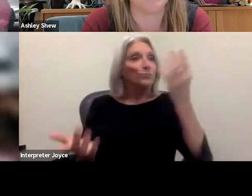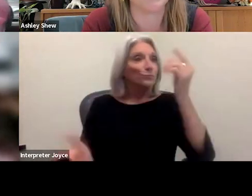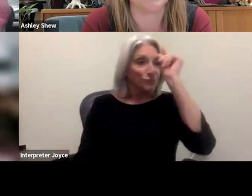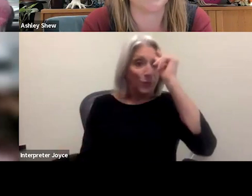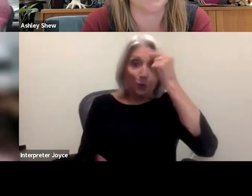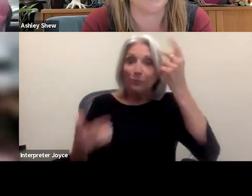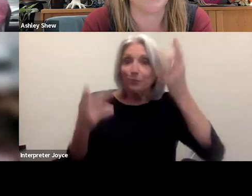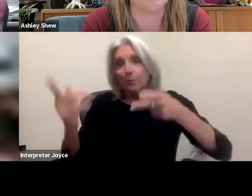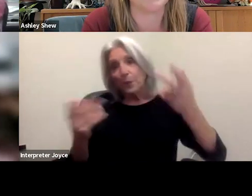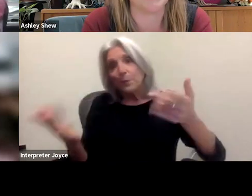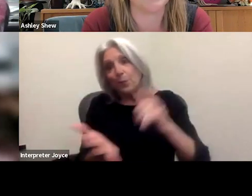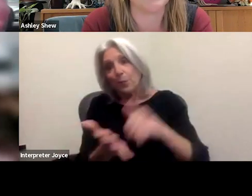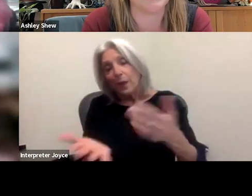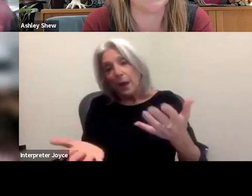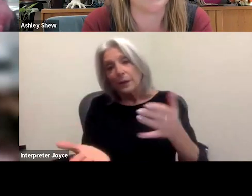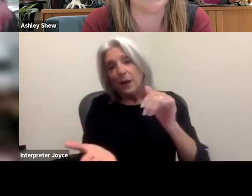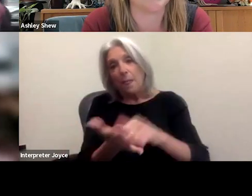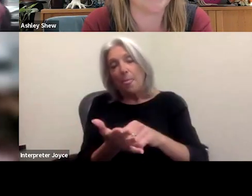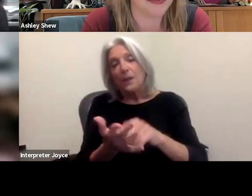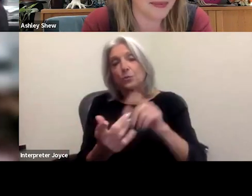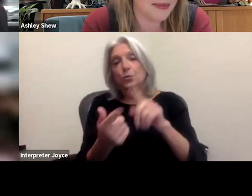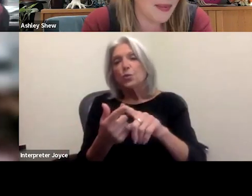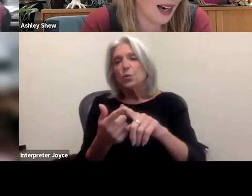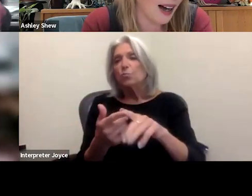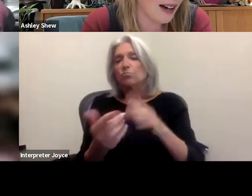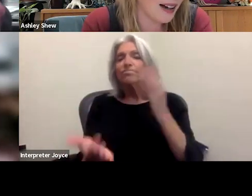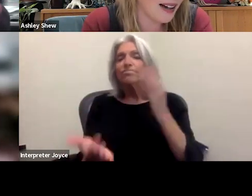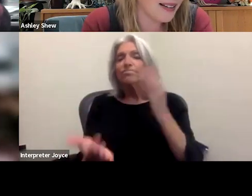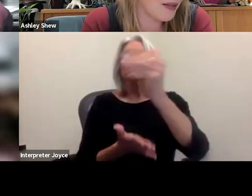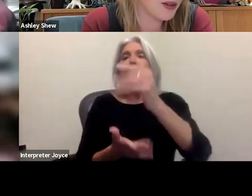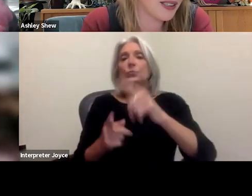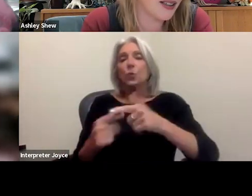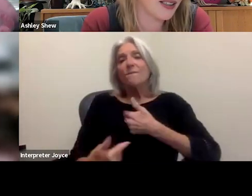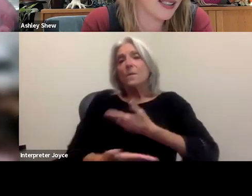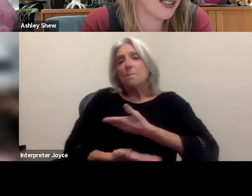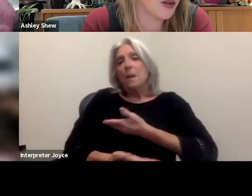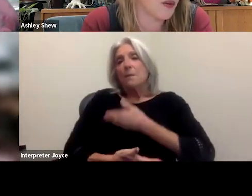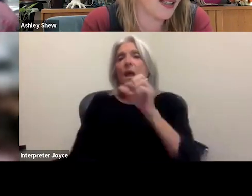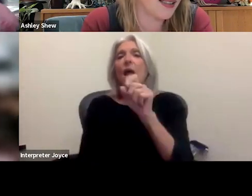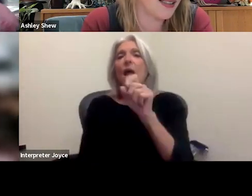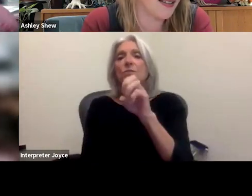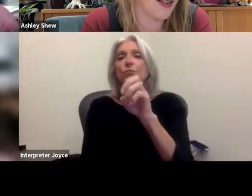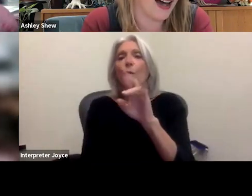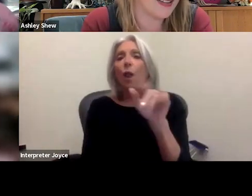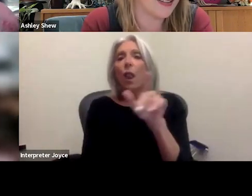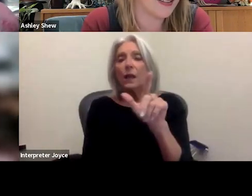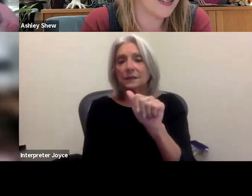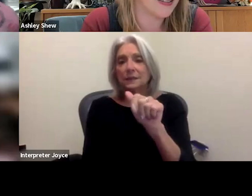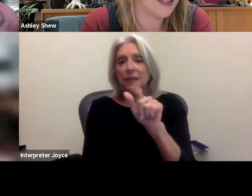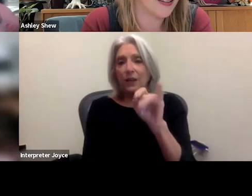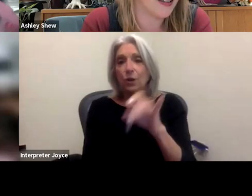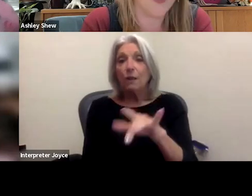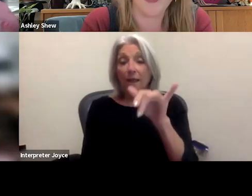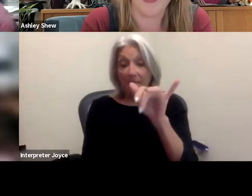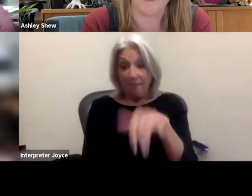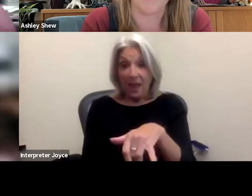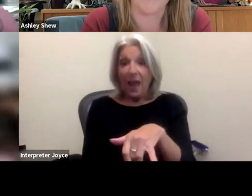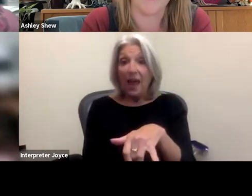And, of course, the sterilization-- that ruled the sterilization was, in fact, OK